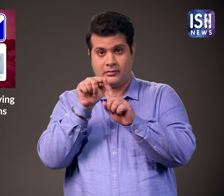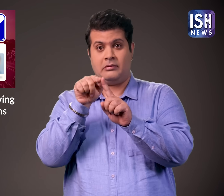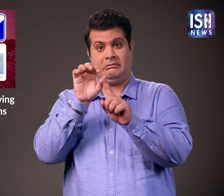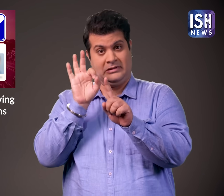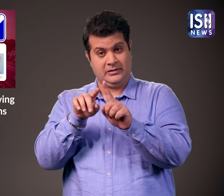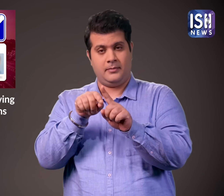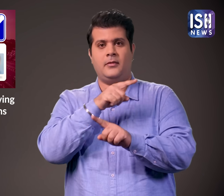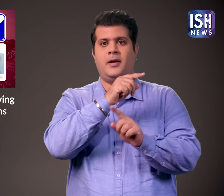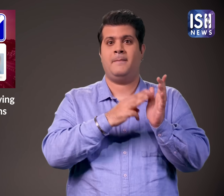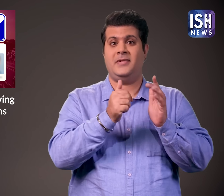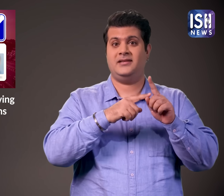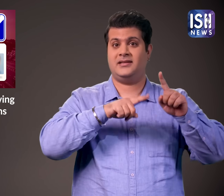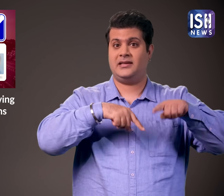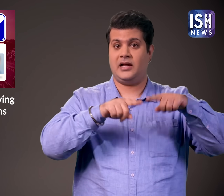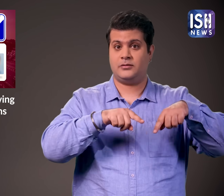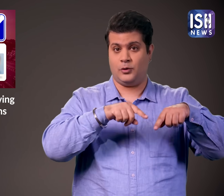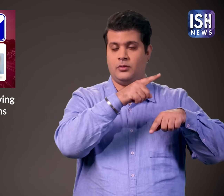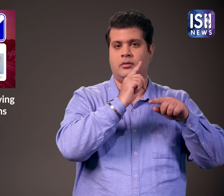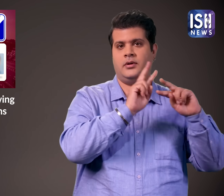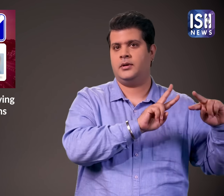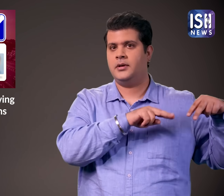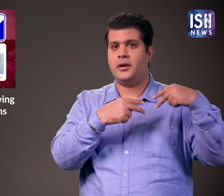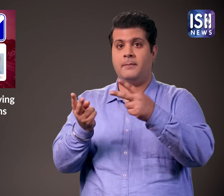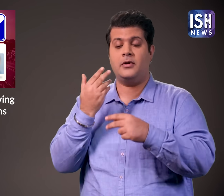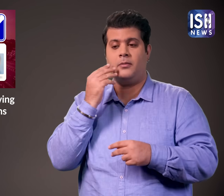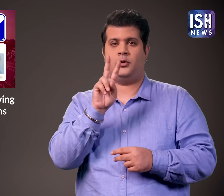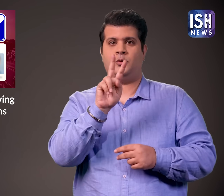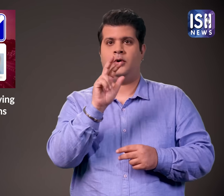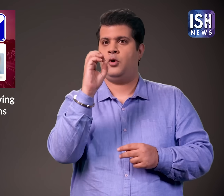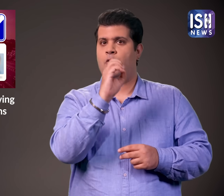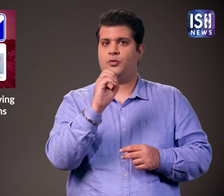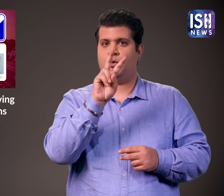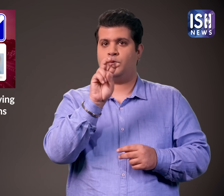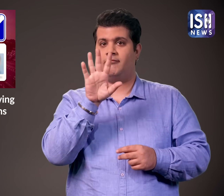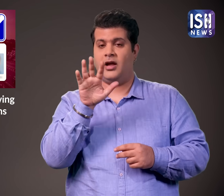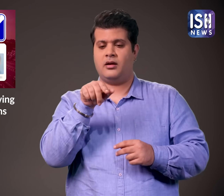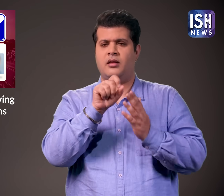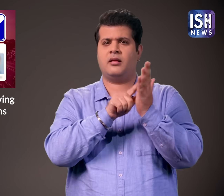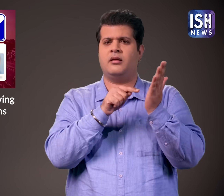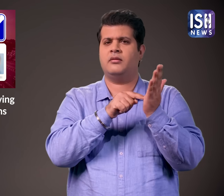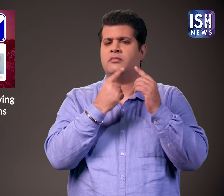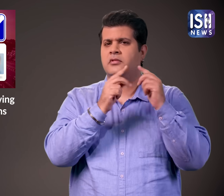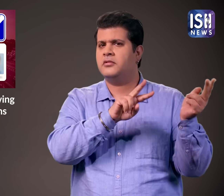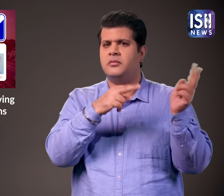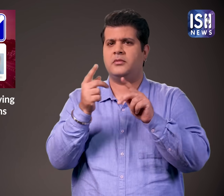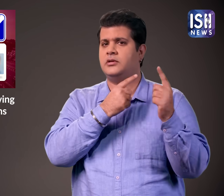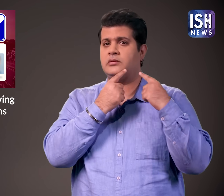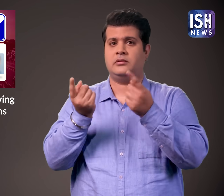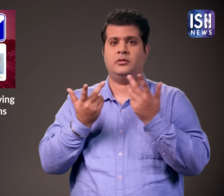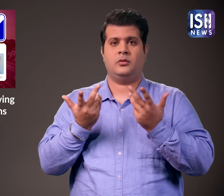The Ministry replied to Aman Saxena with a letter dated 28th October 2025 saying,